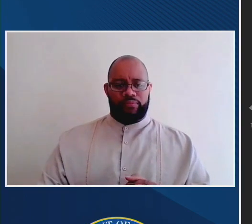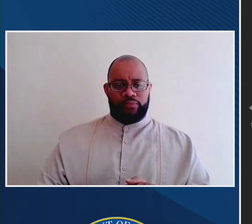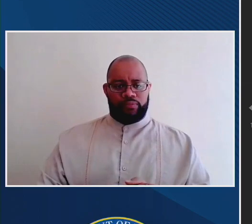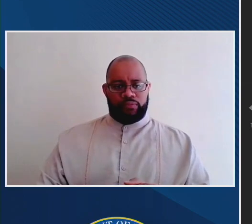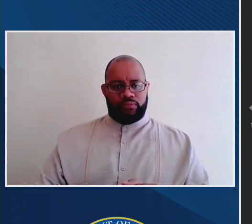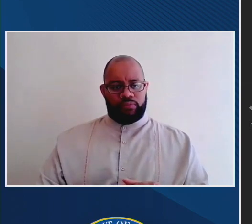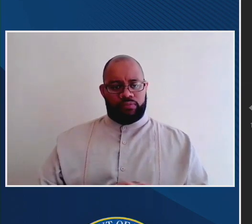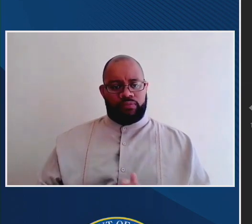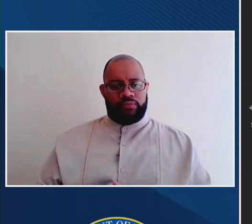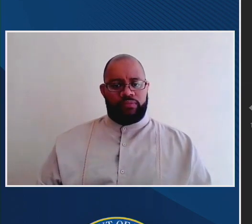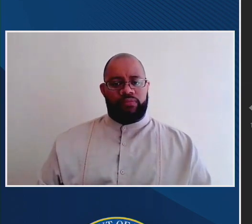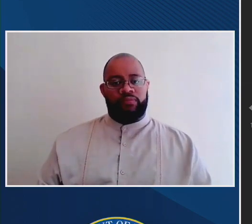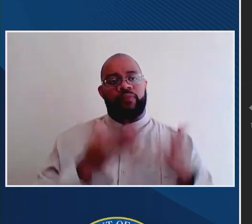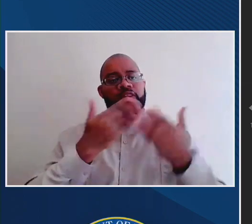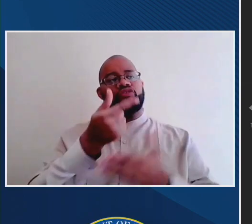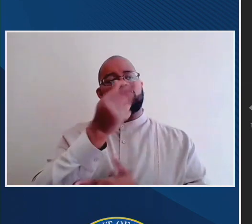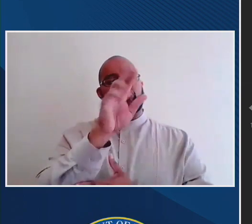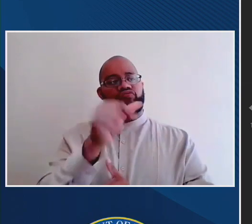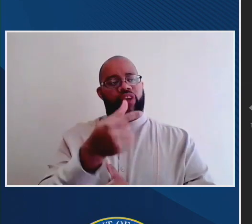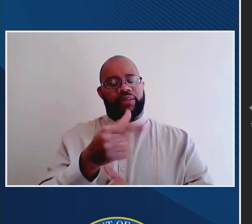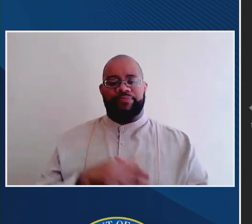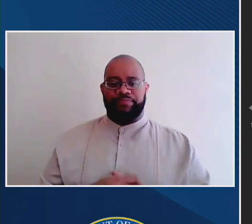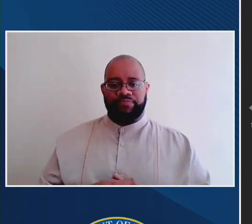Thank you, Greg.